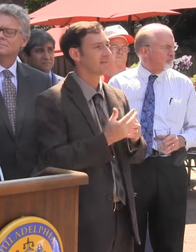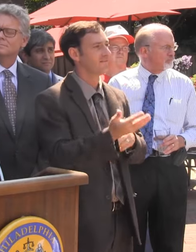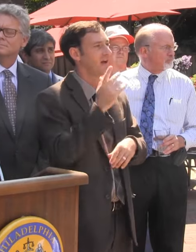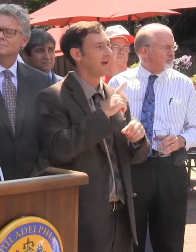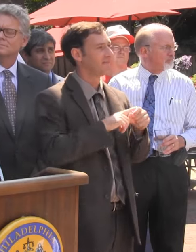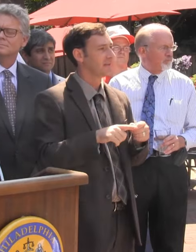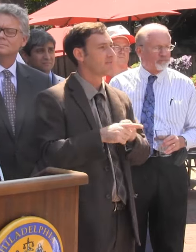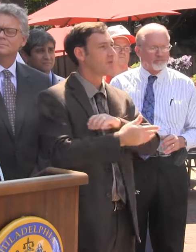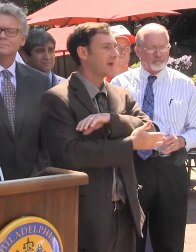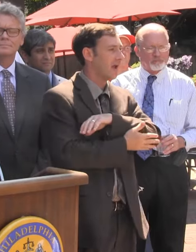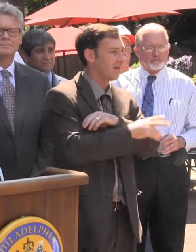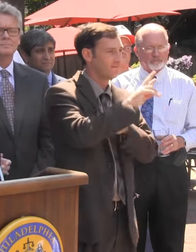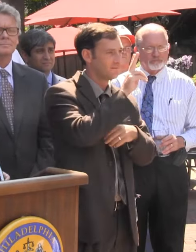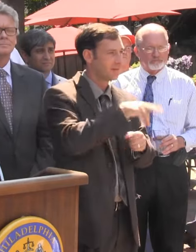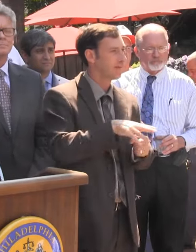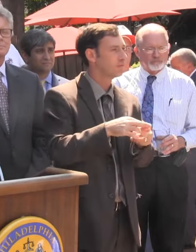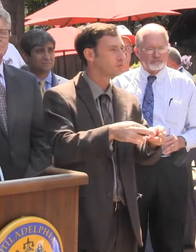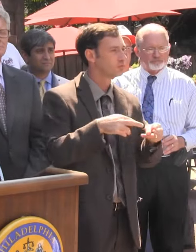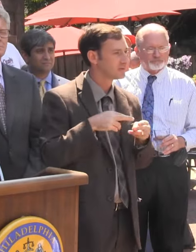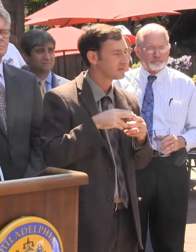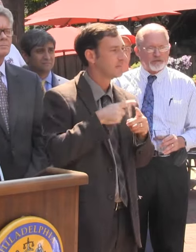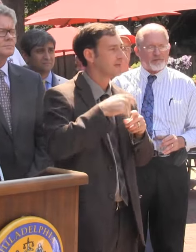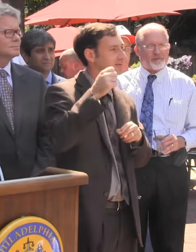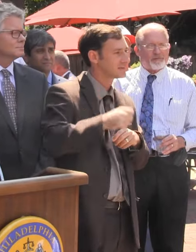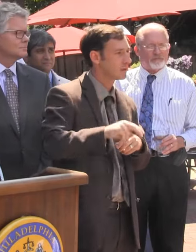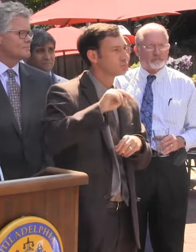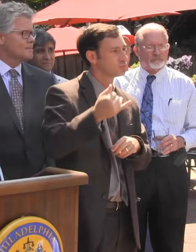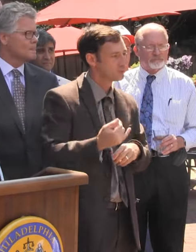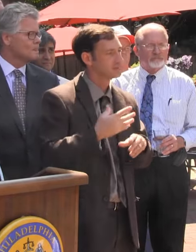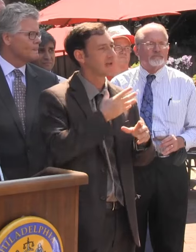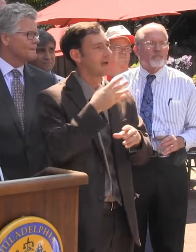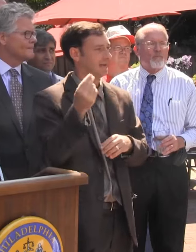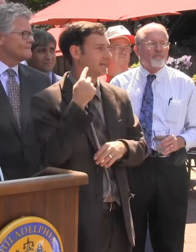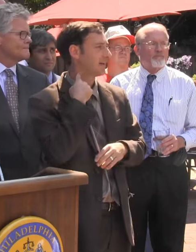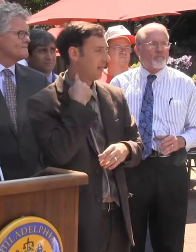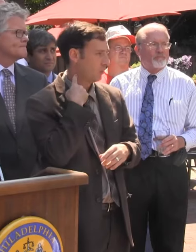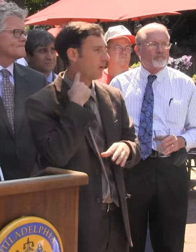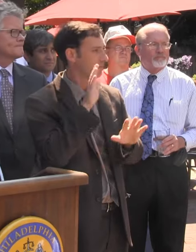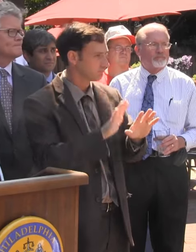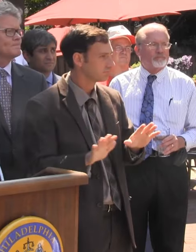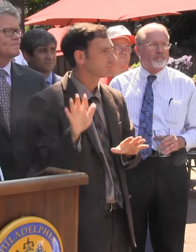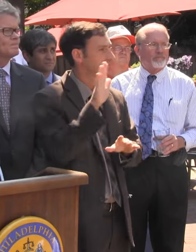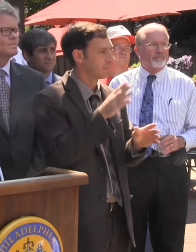Philadelphia region, as well as South Jersey and Delaware, in advance of Pope Francis's